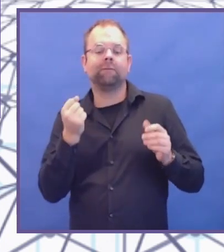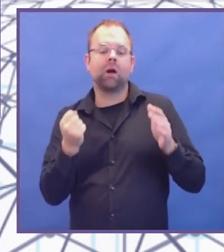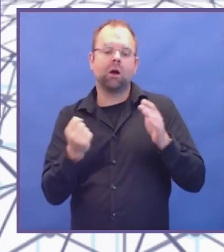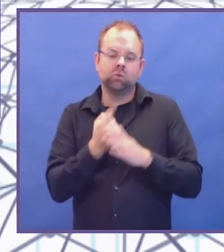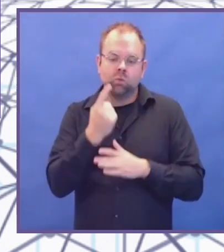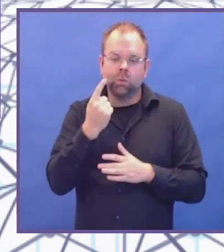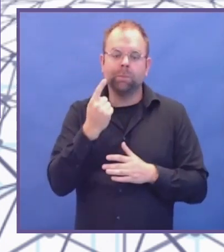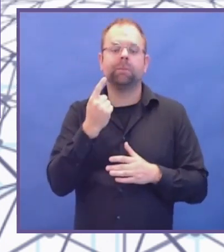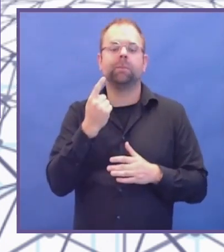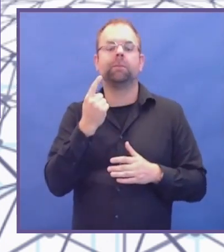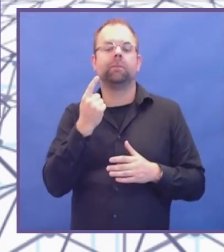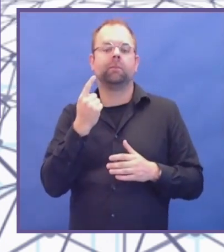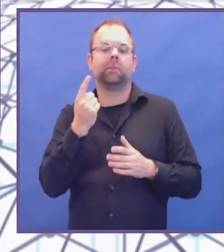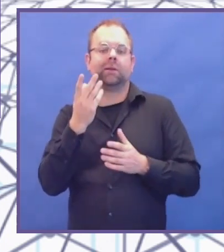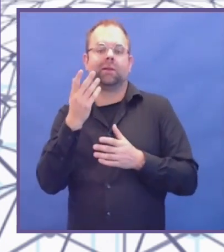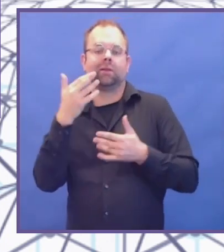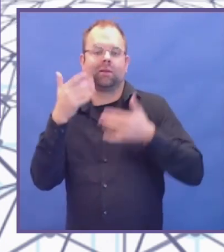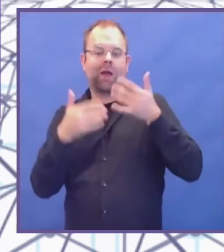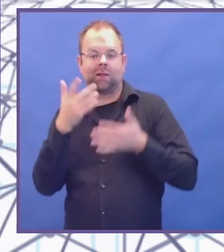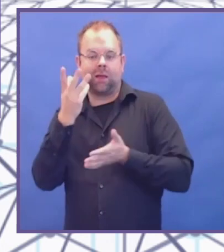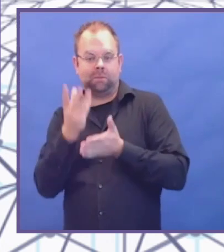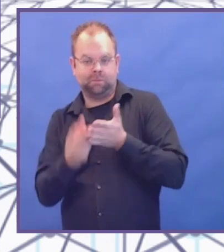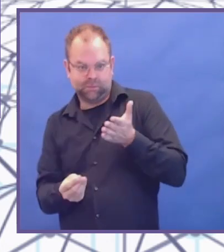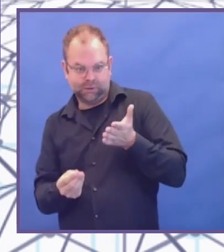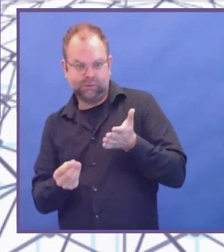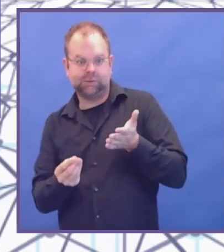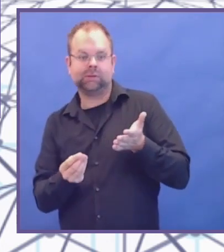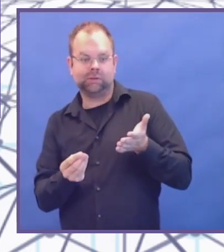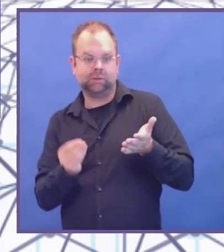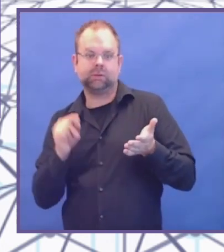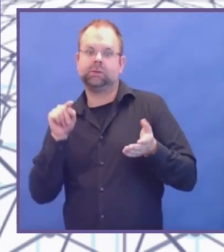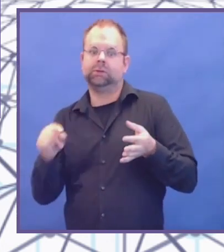needs, who are not within the remit of data collection or may aim to avoid it